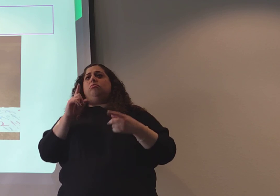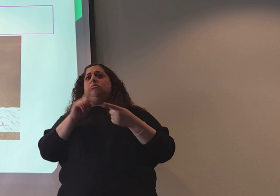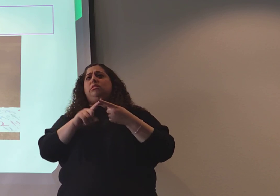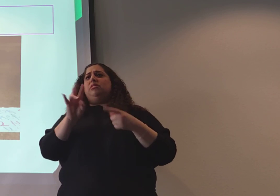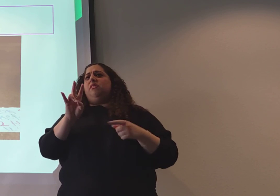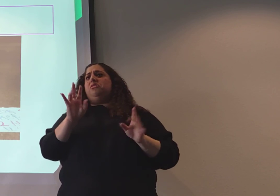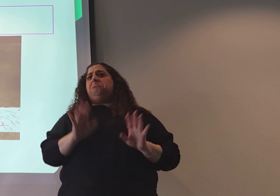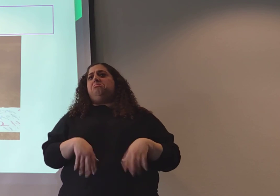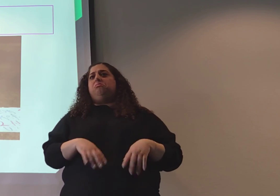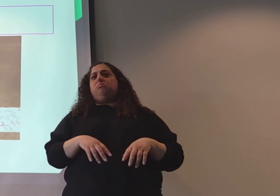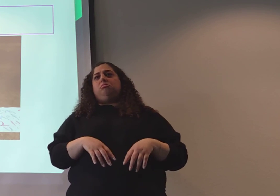Absolutely, absolutely.